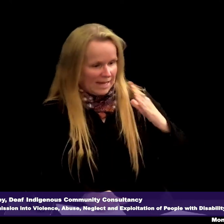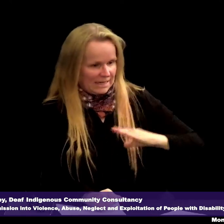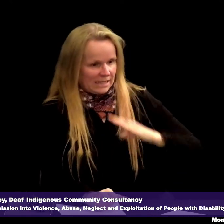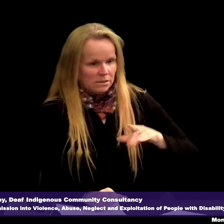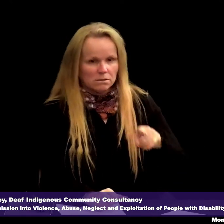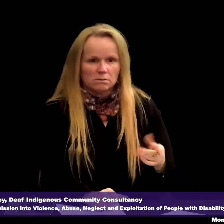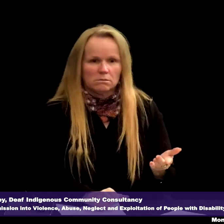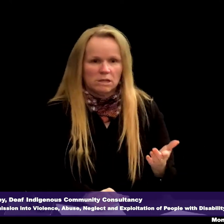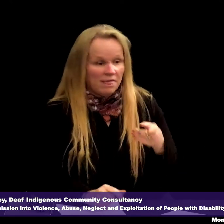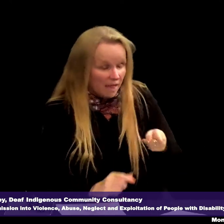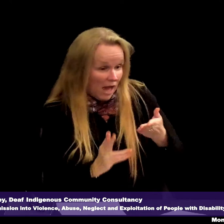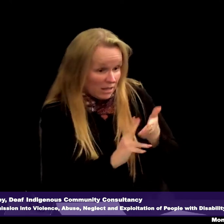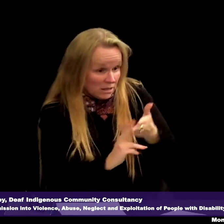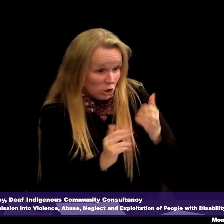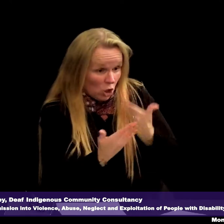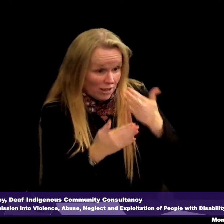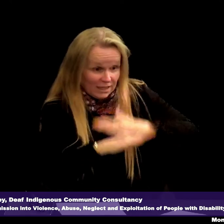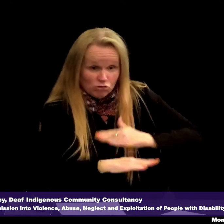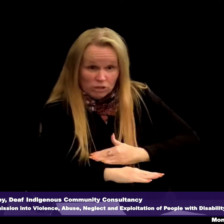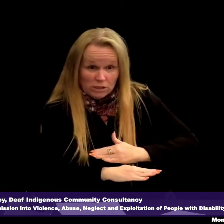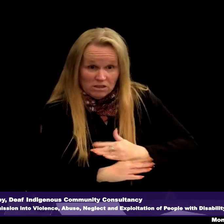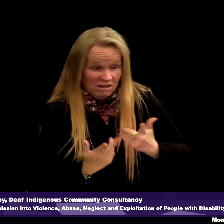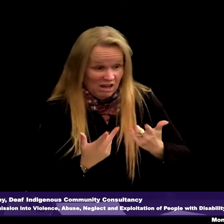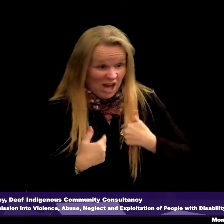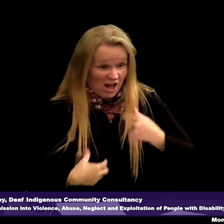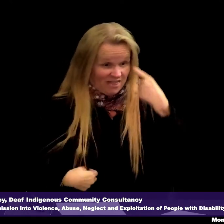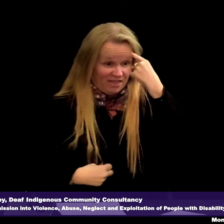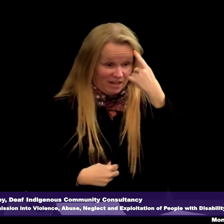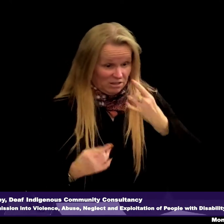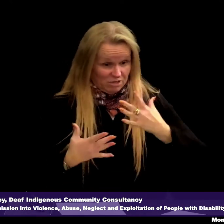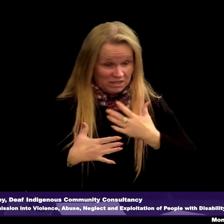We're talking about an individual's needs, their access on country.